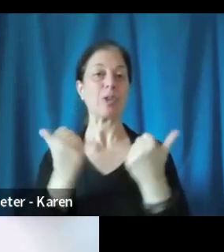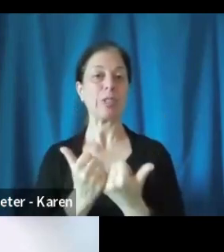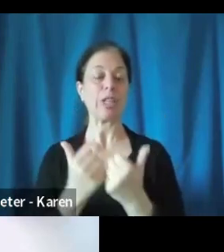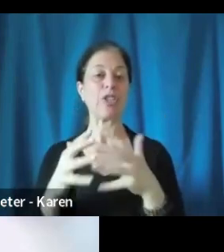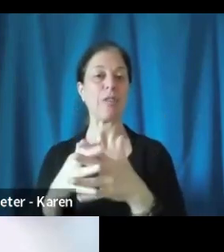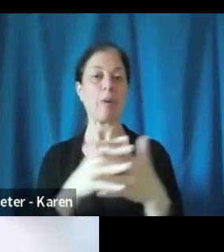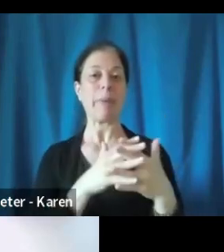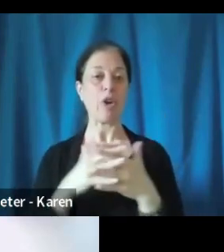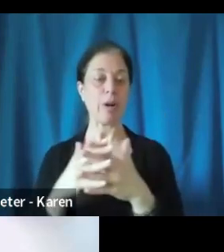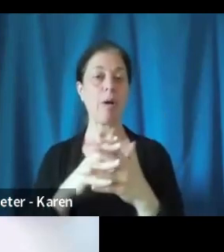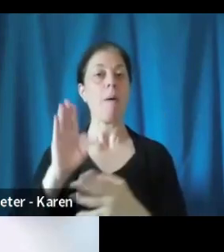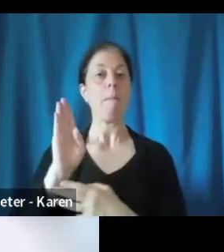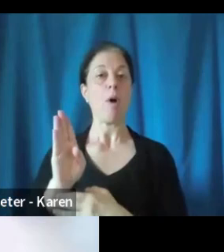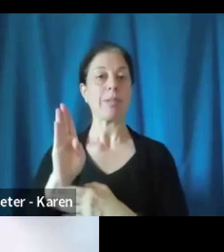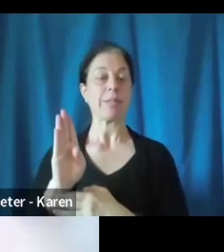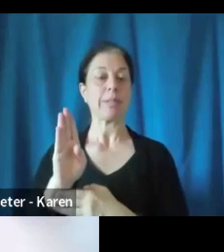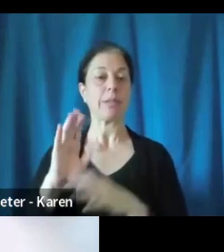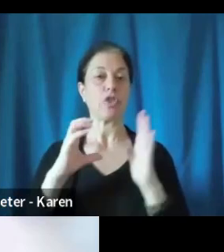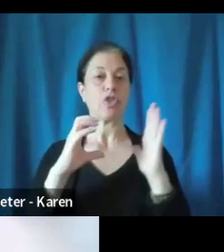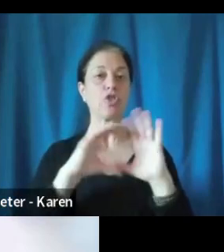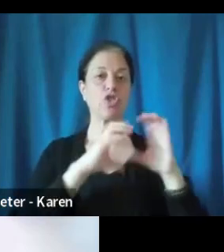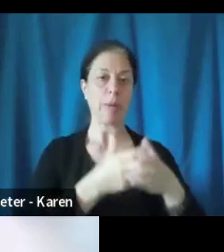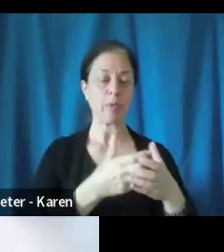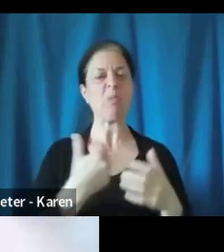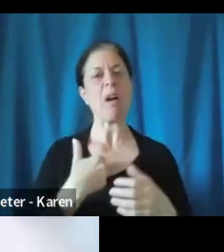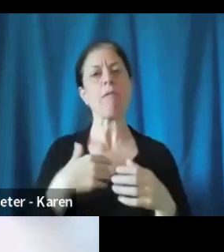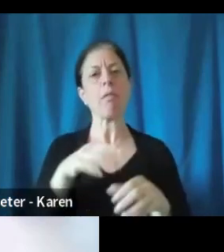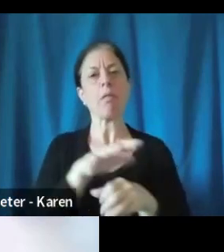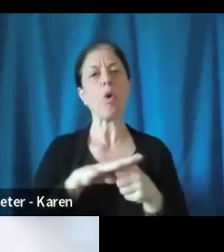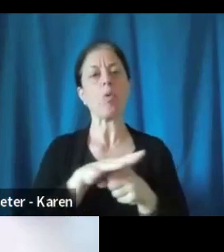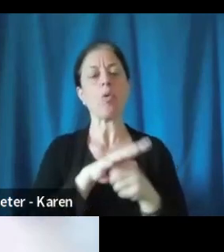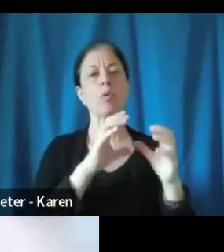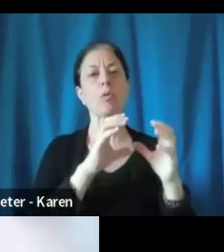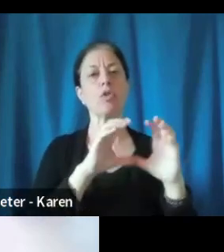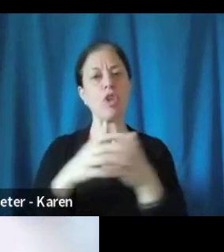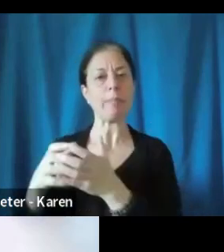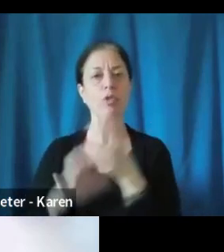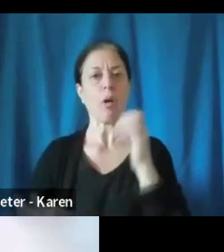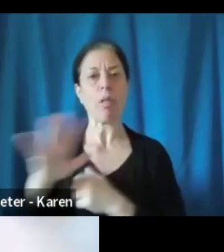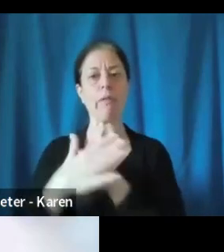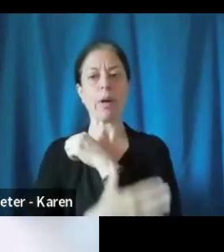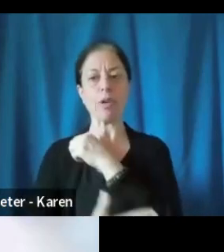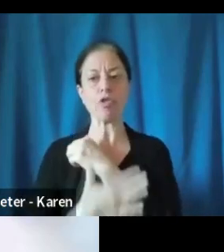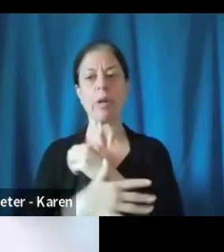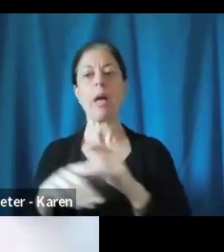three for three. Find your community as well. I'm involved in the